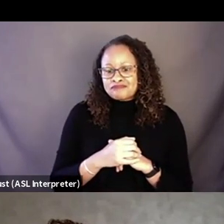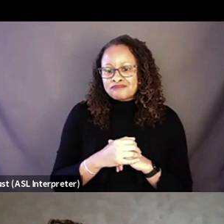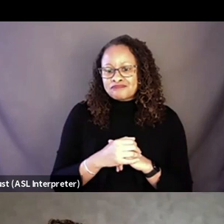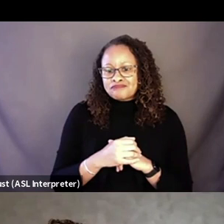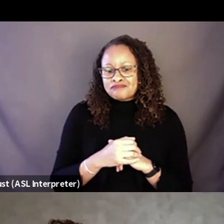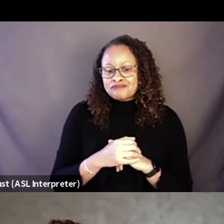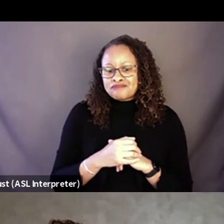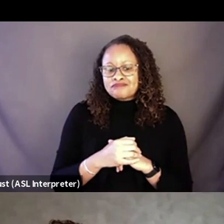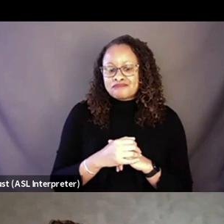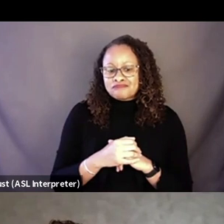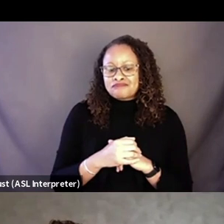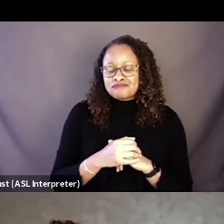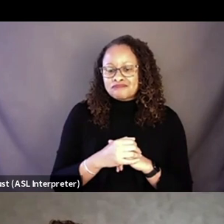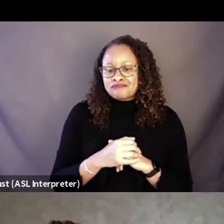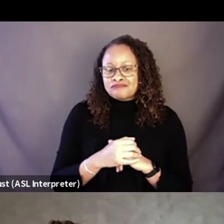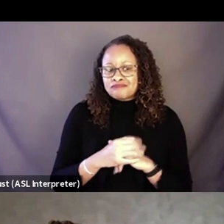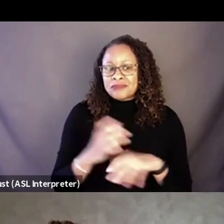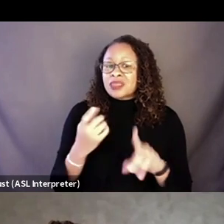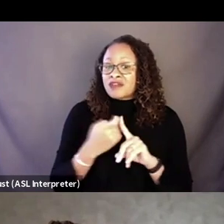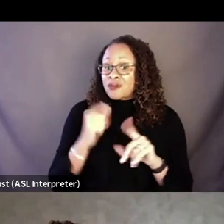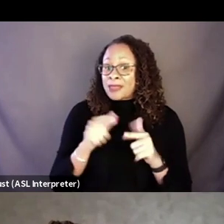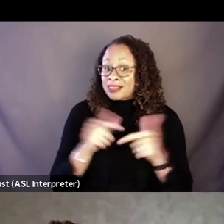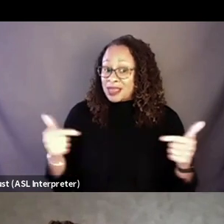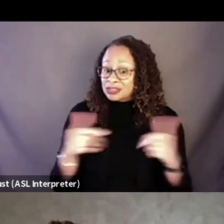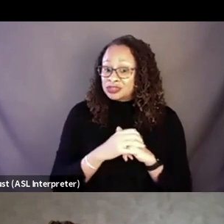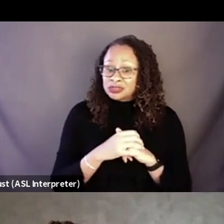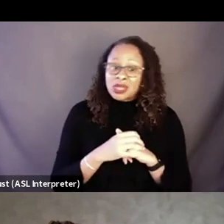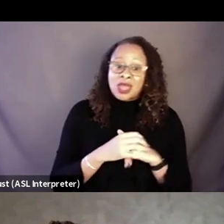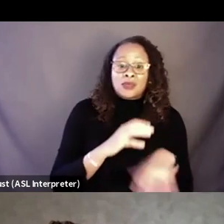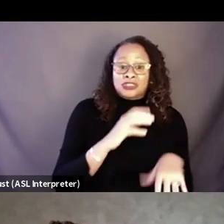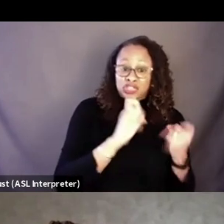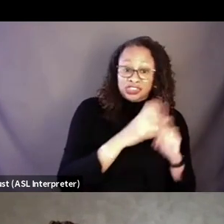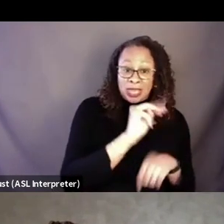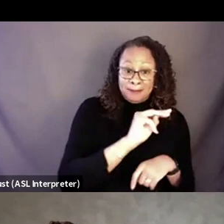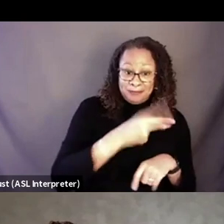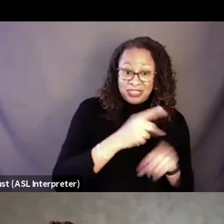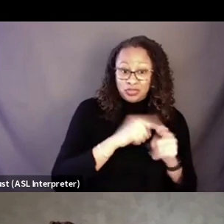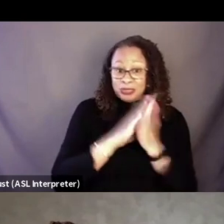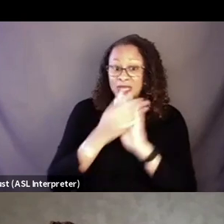Apart from the language we change from MPs to MPigs and guys related to what we do.